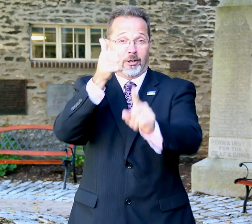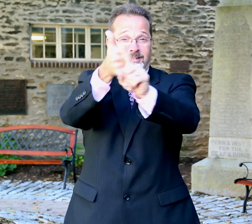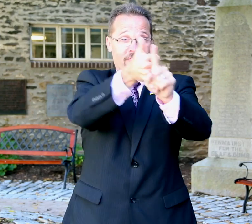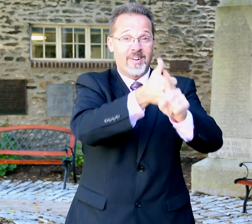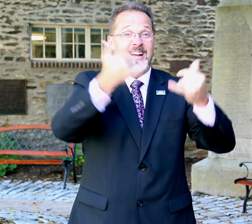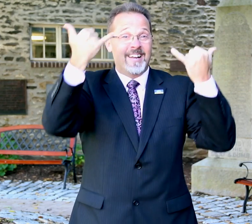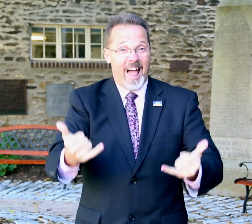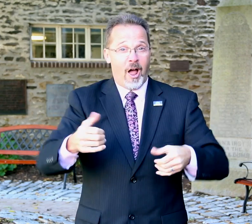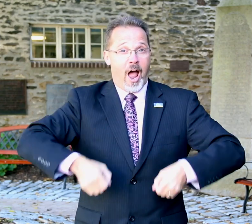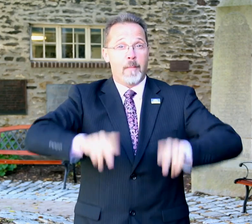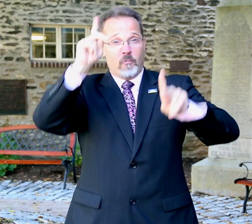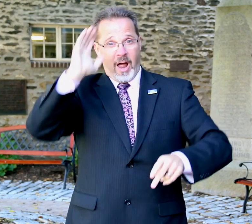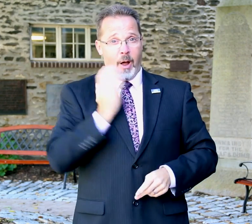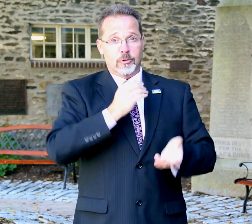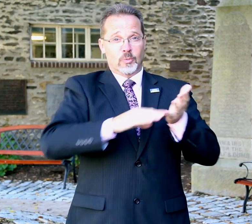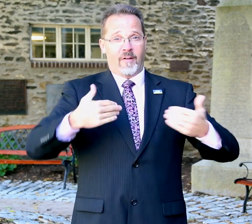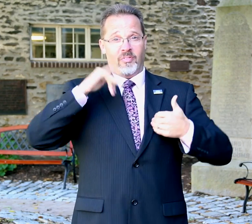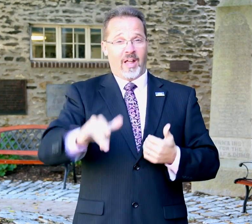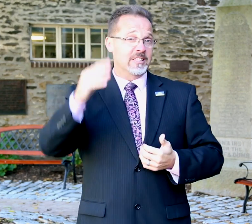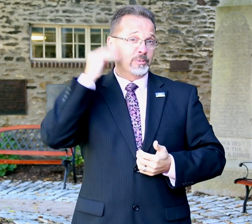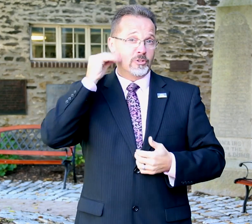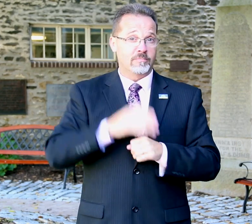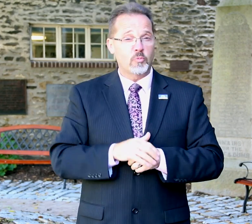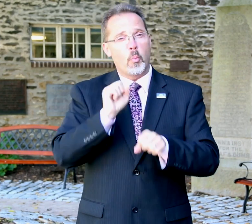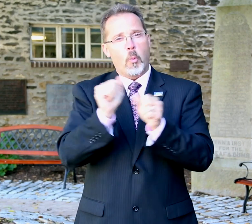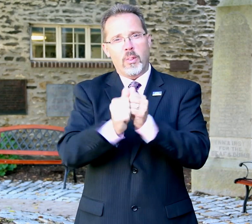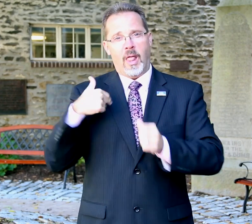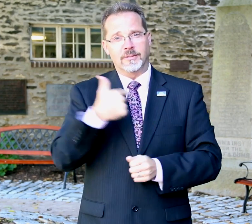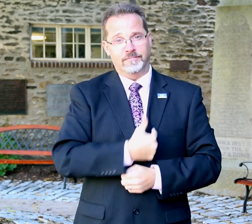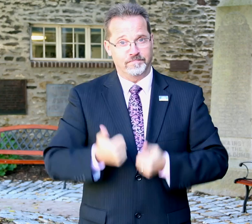Now that will be an opportunity for our students to experience. Work with us!